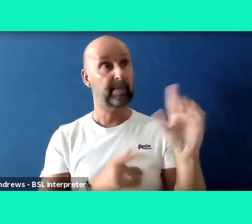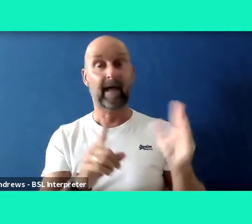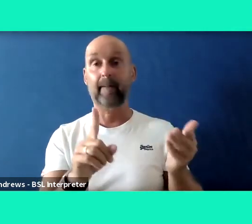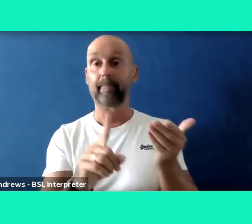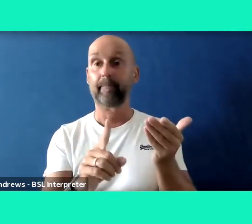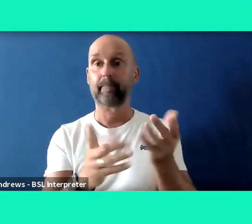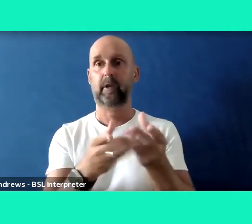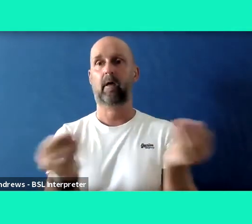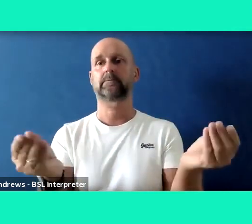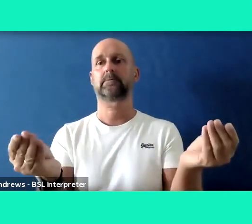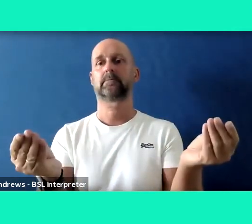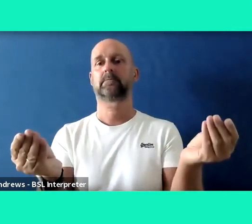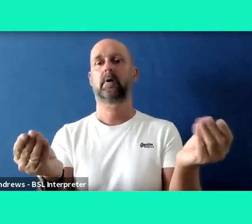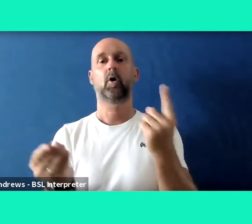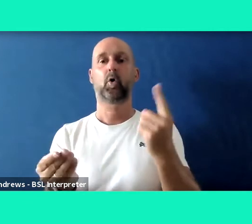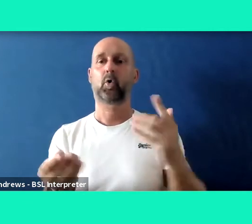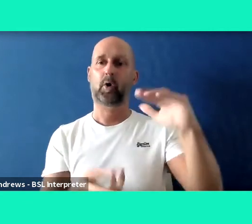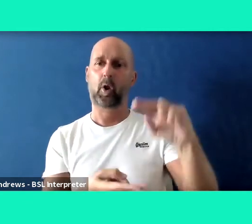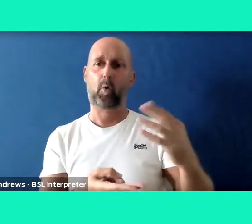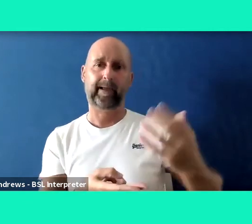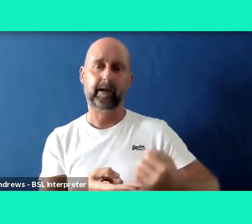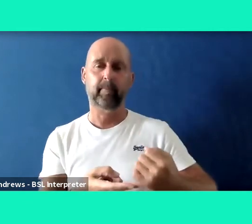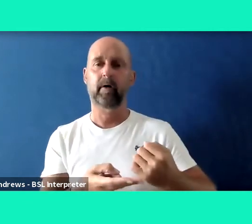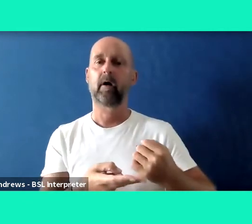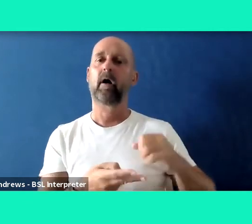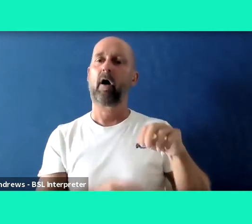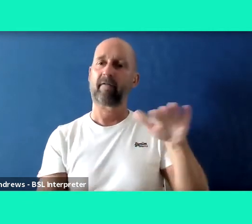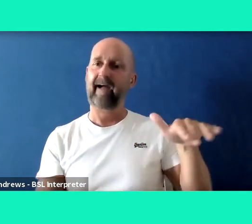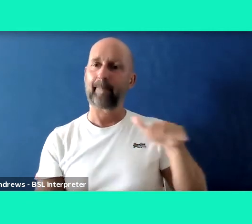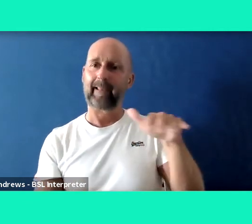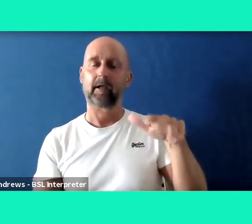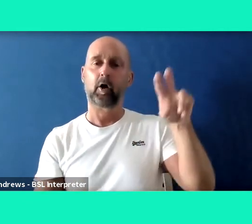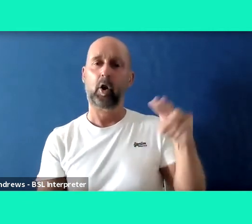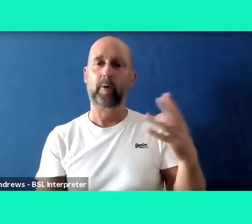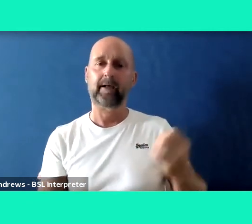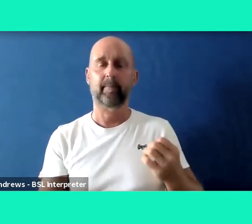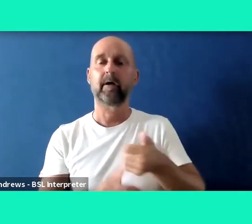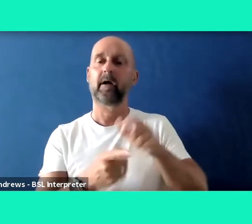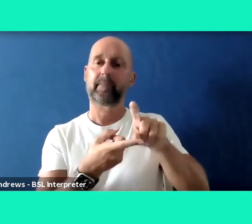Anyone on a lower income, or from a family on low incomes, rely on public funding to arts education.